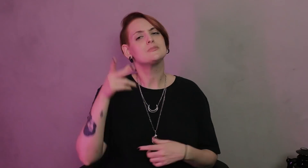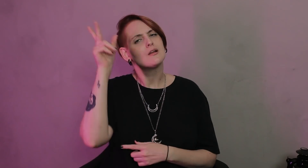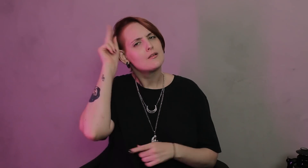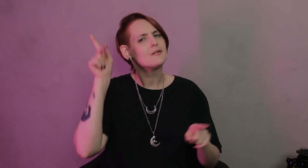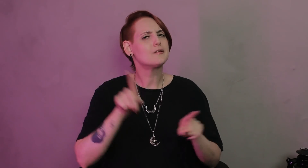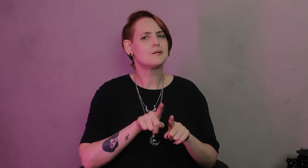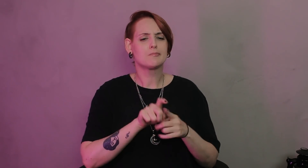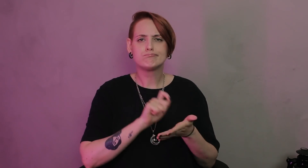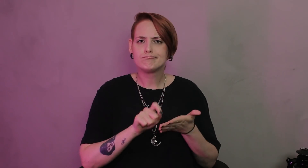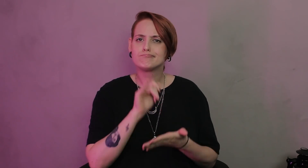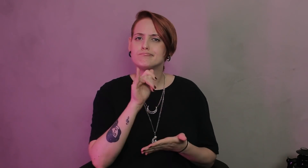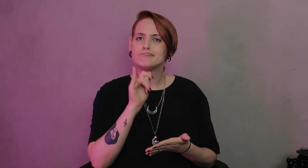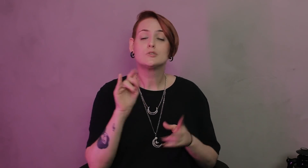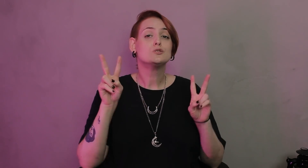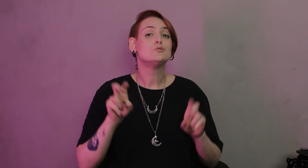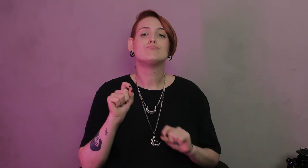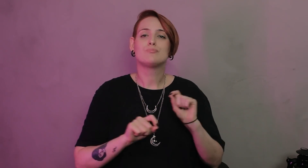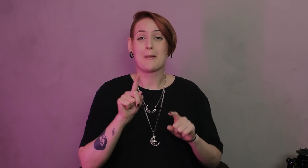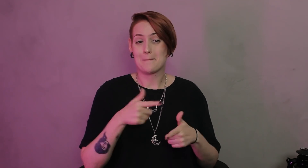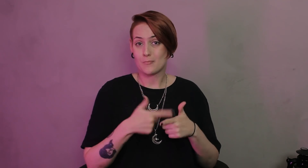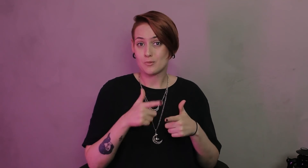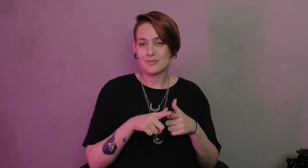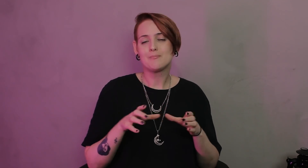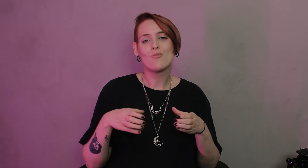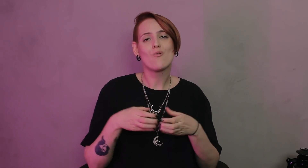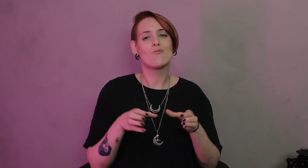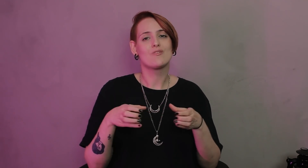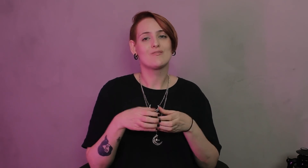She also reports the problems of living